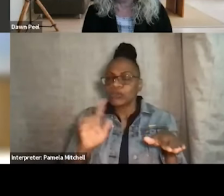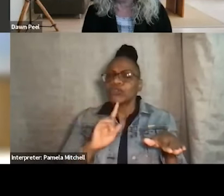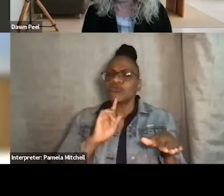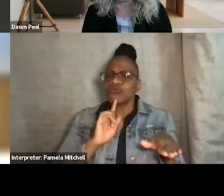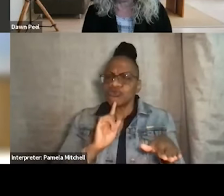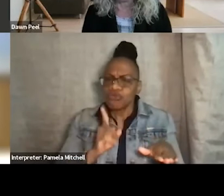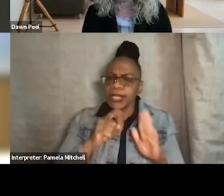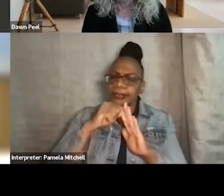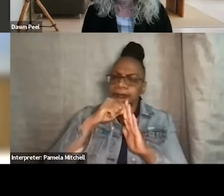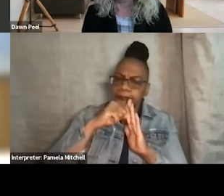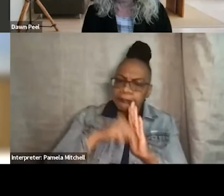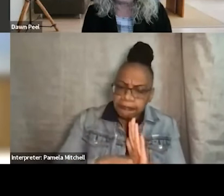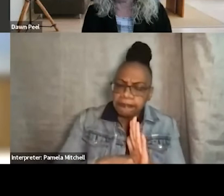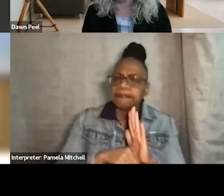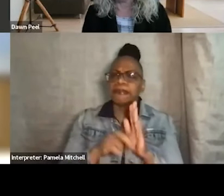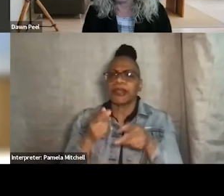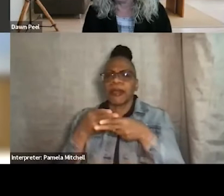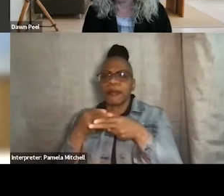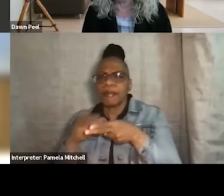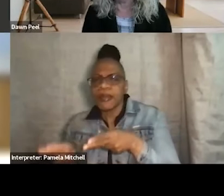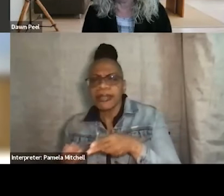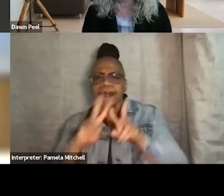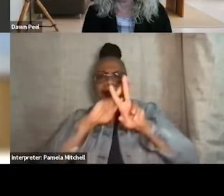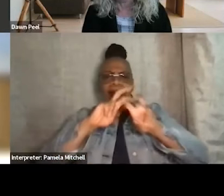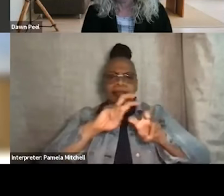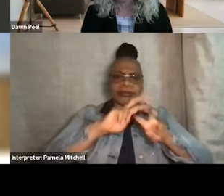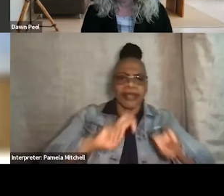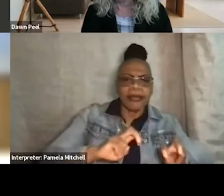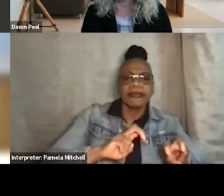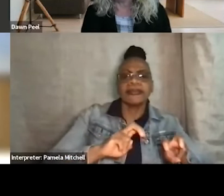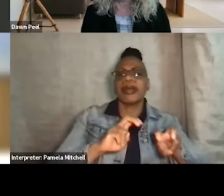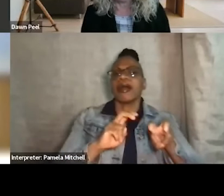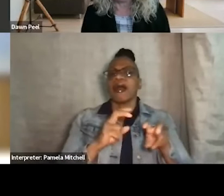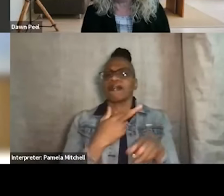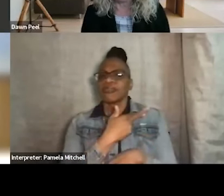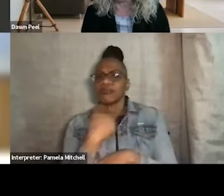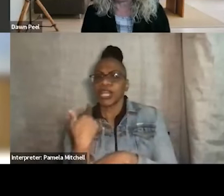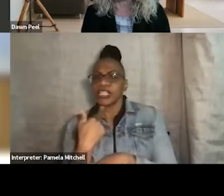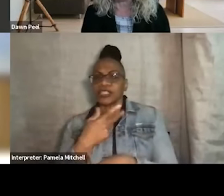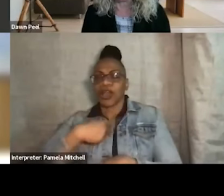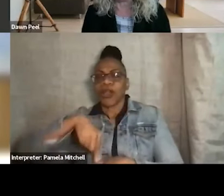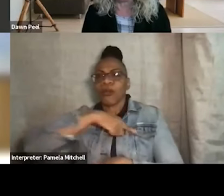clinical assessment of lethality and risk. We call these Level of Care Assessments.